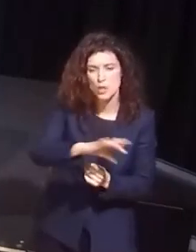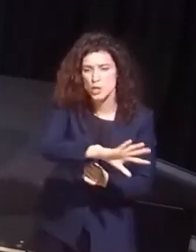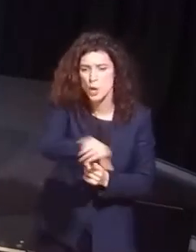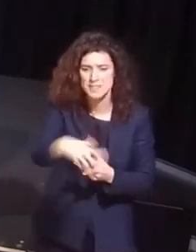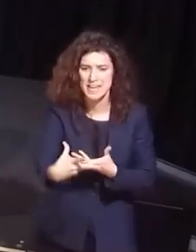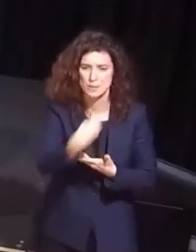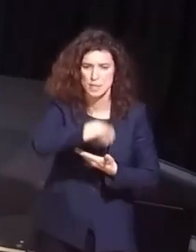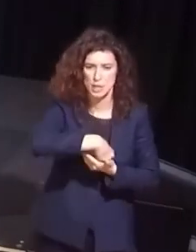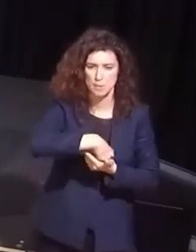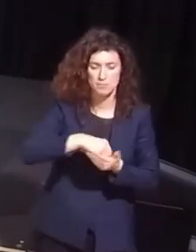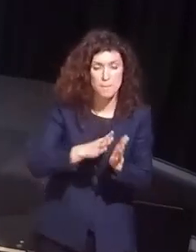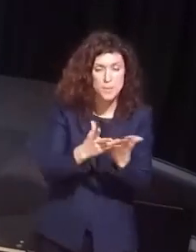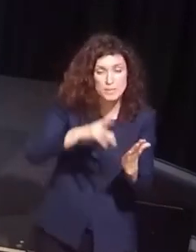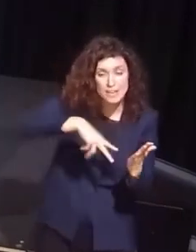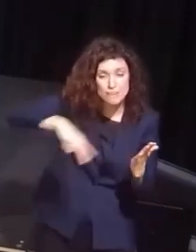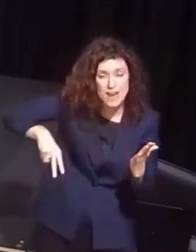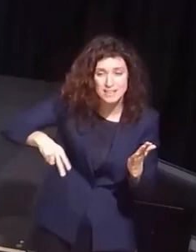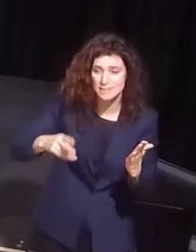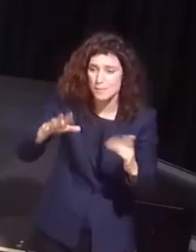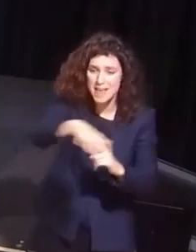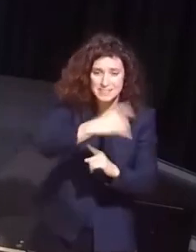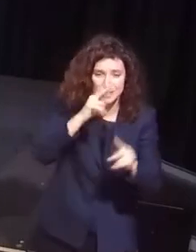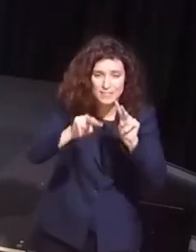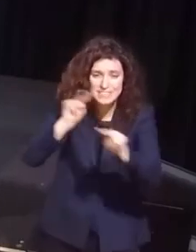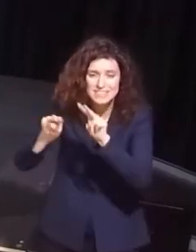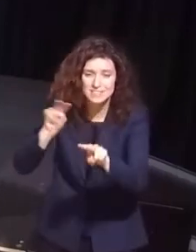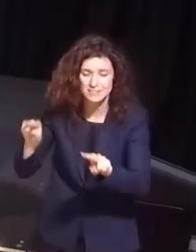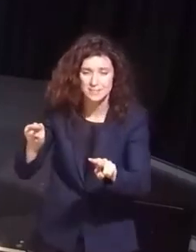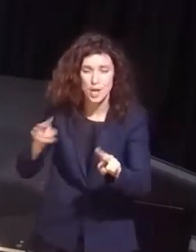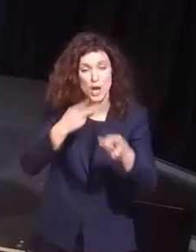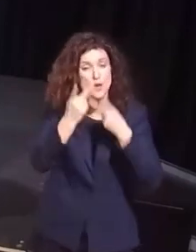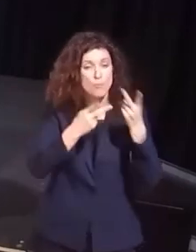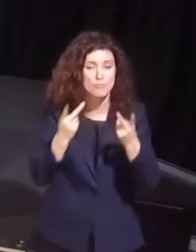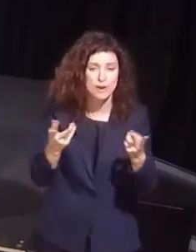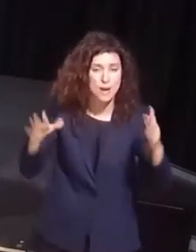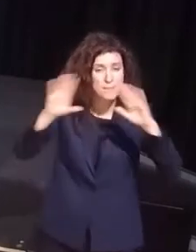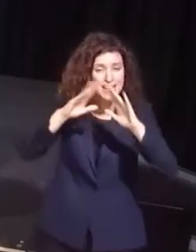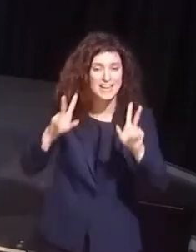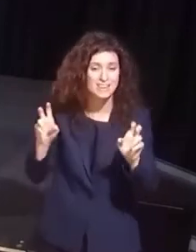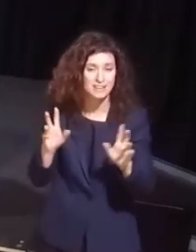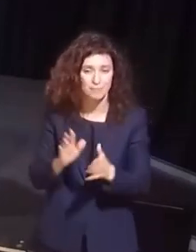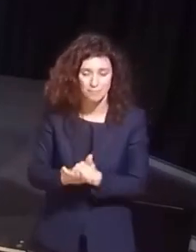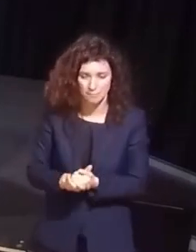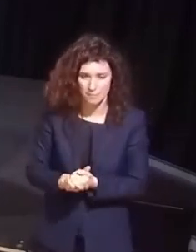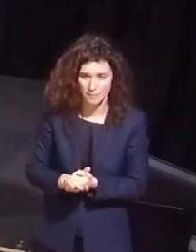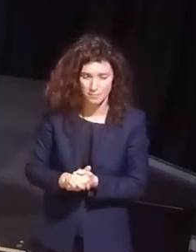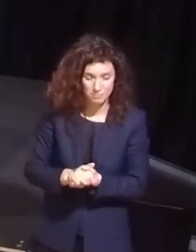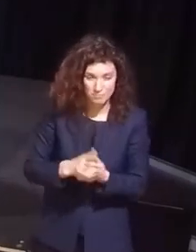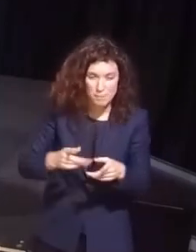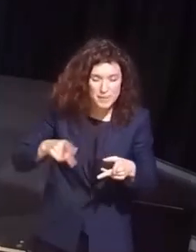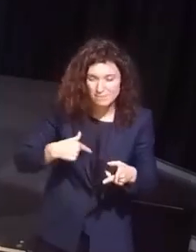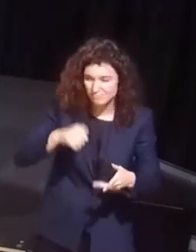Of books I've read and plays I've seen. An opera, a ballet theme. Of roads I've walked and hills I've climbed.